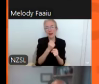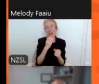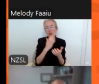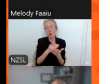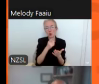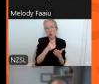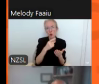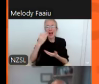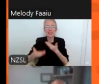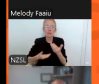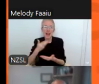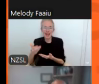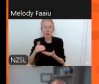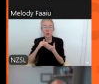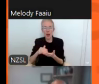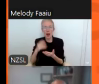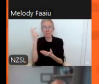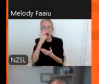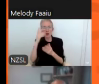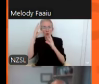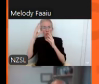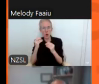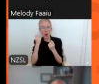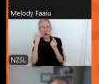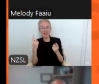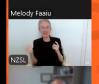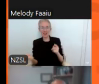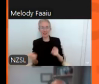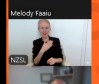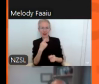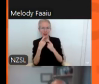who have visual impairments can have access to that information.